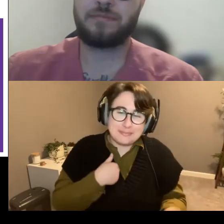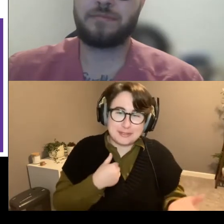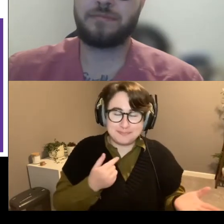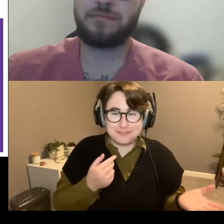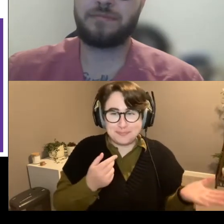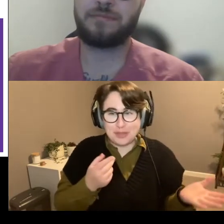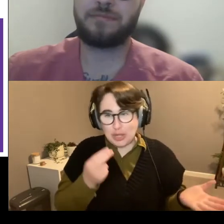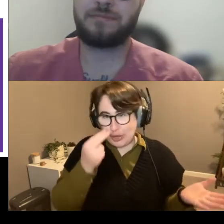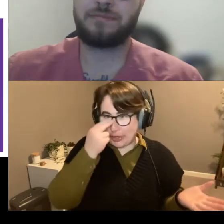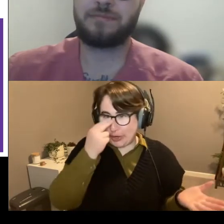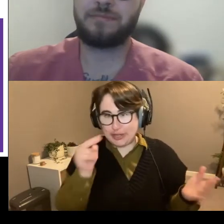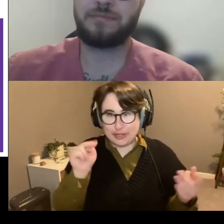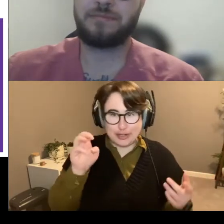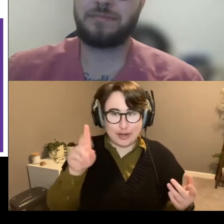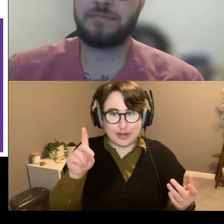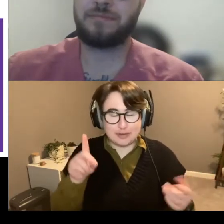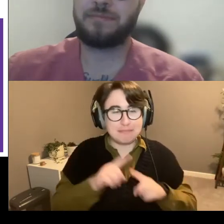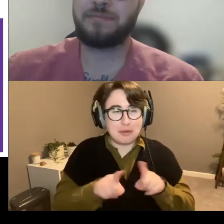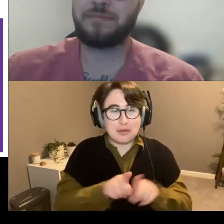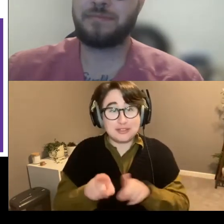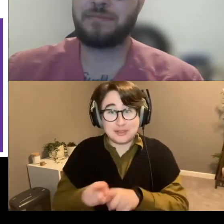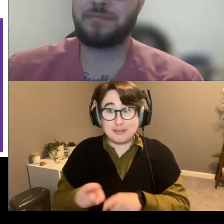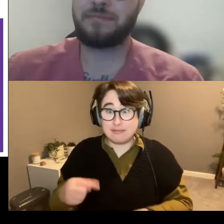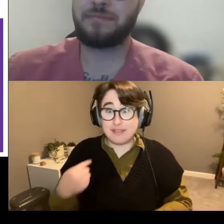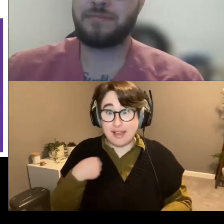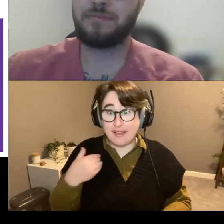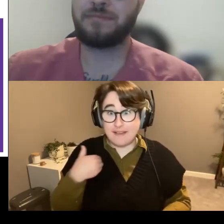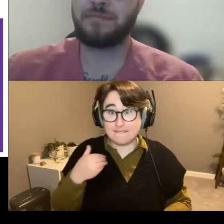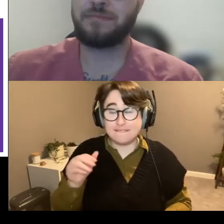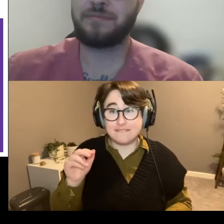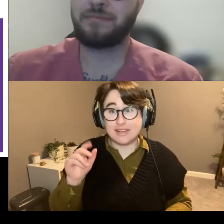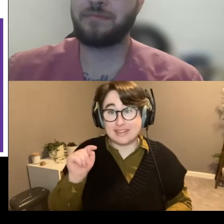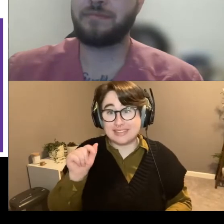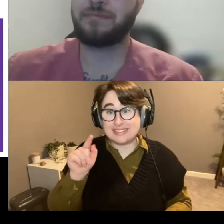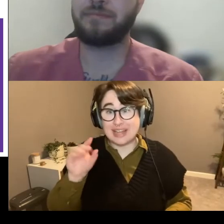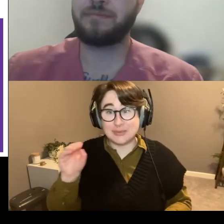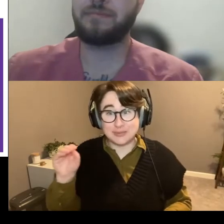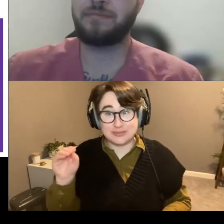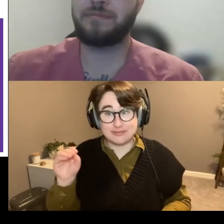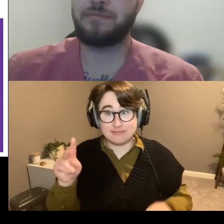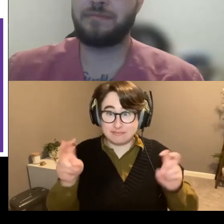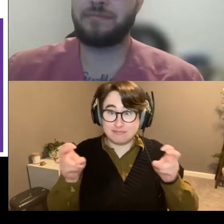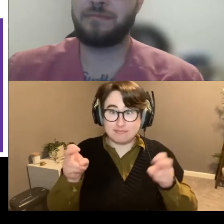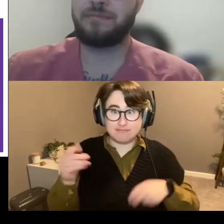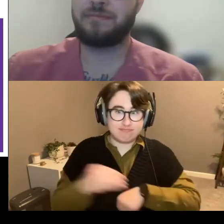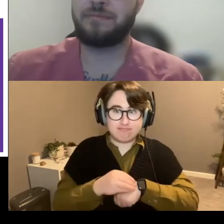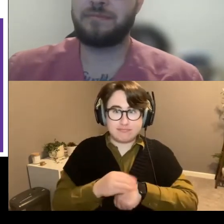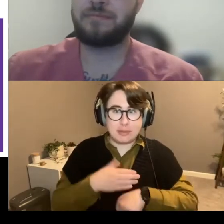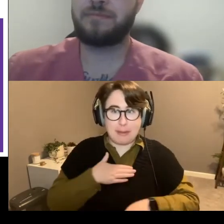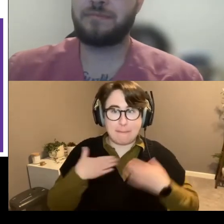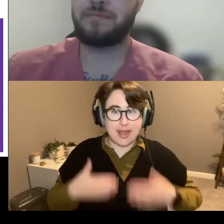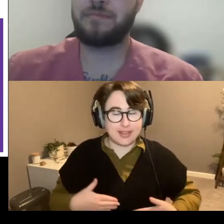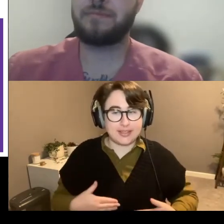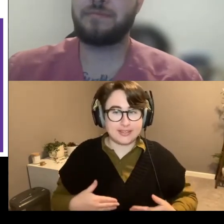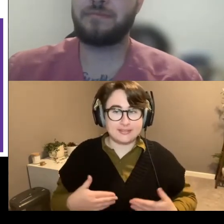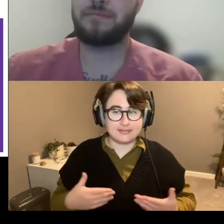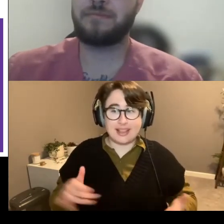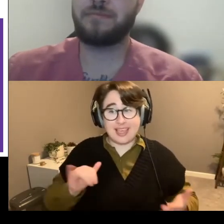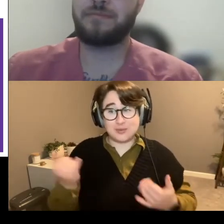but also because it's tattooed on my body to remind me in times like today, because I know